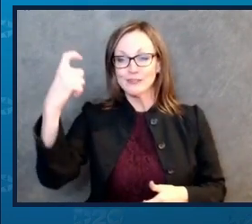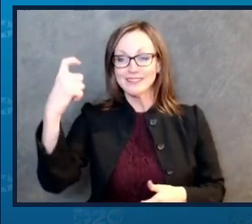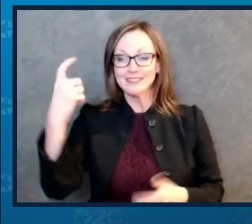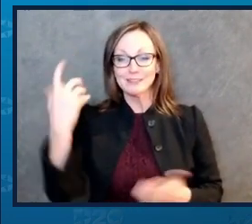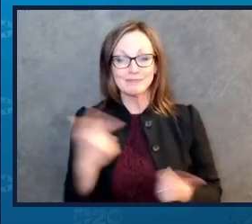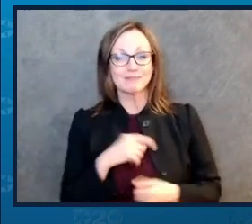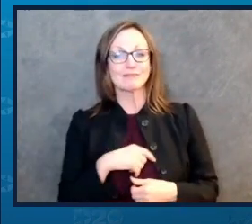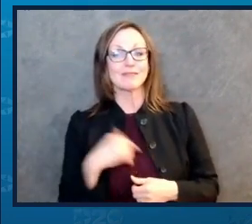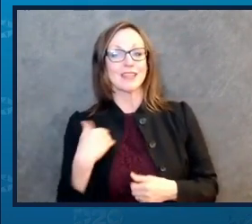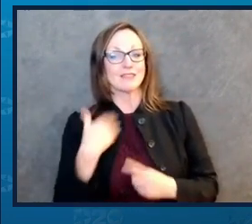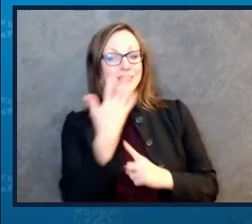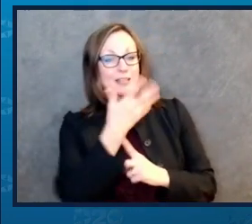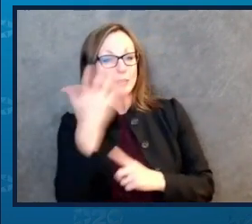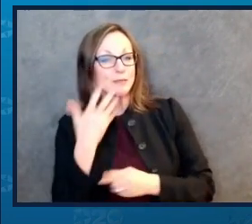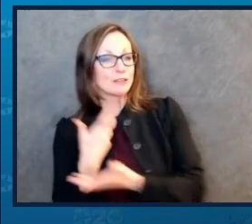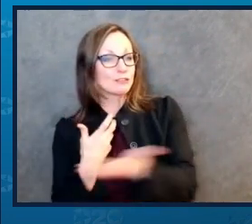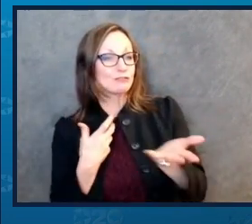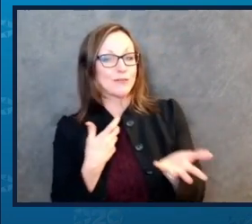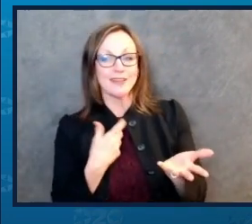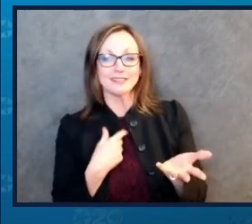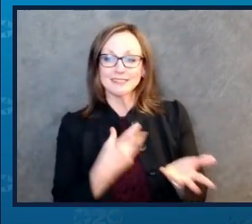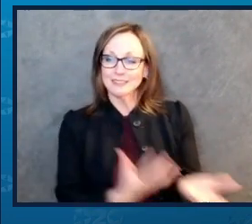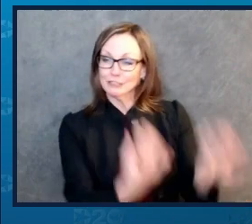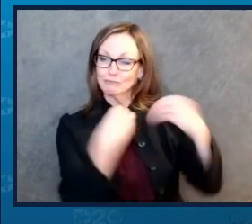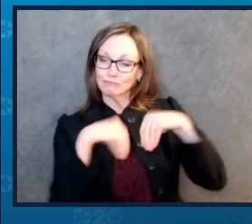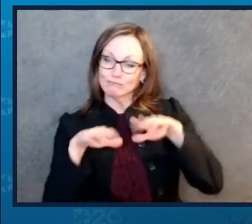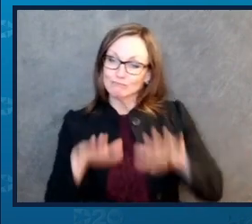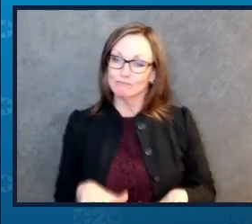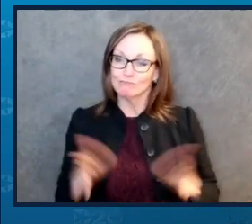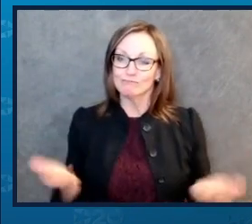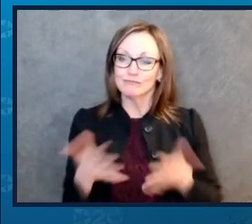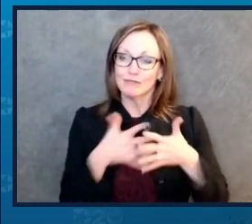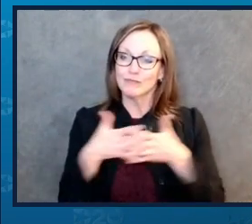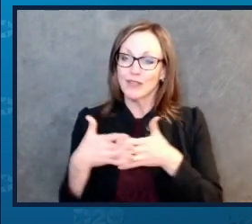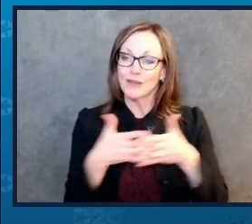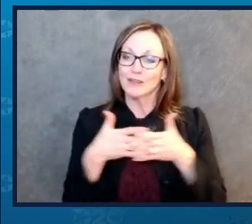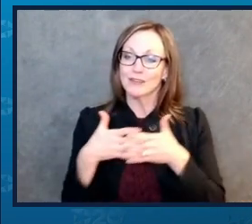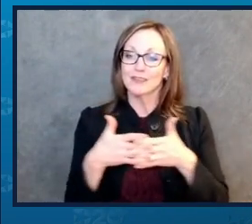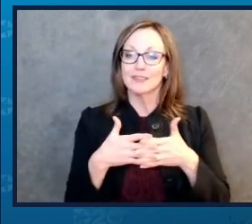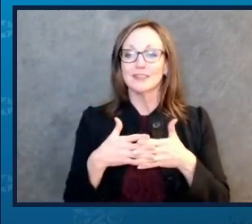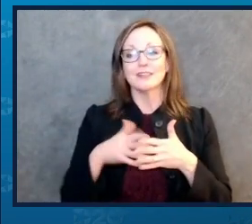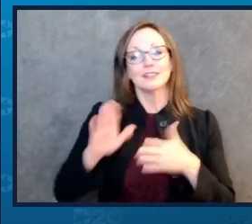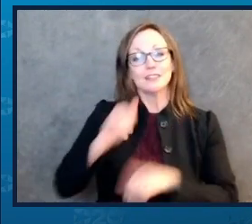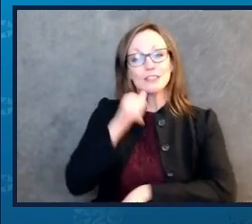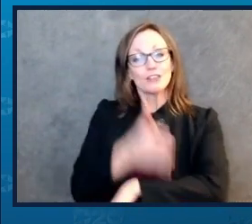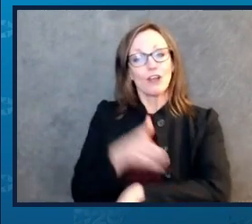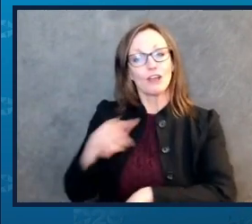HISTORY AND GIVE VOICE TO PEOPLE JUST LIKE THEM. AMERICAN WORKERS NEED A FIGHTER,